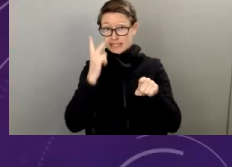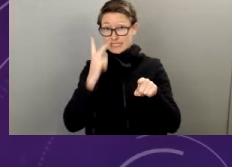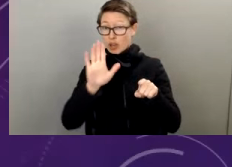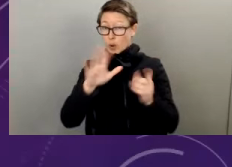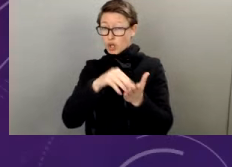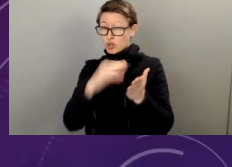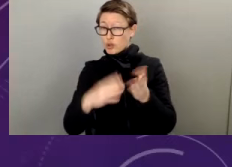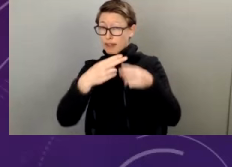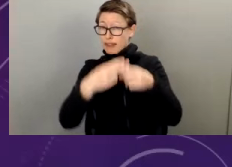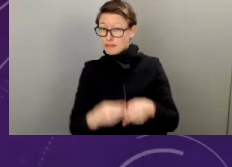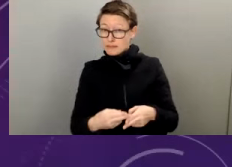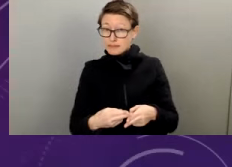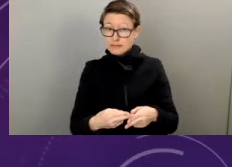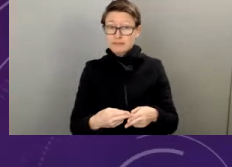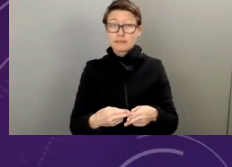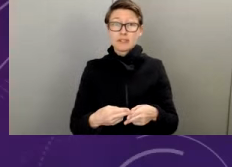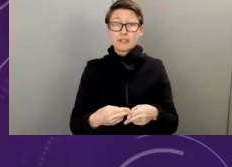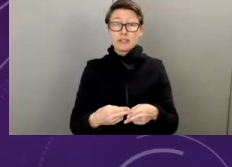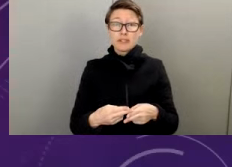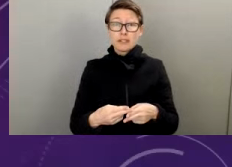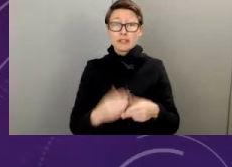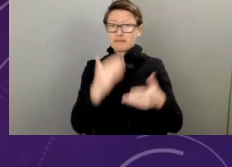And then in a number of boxes next to it.